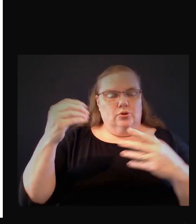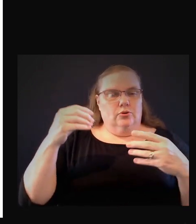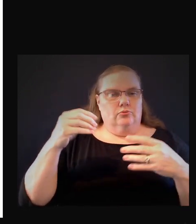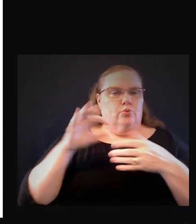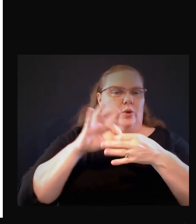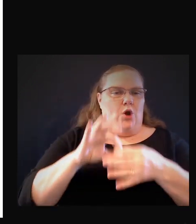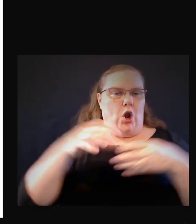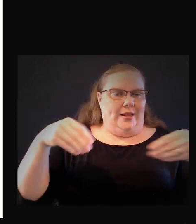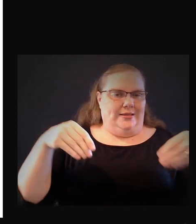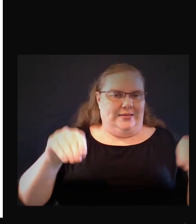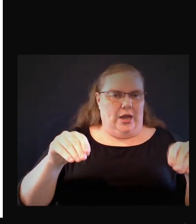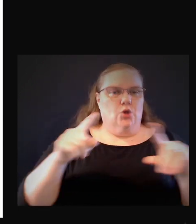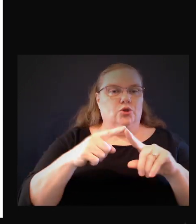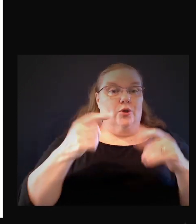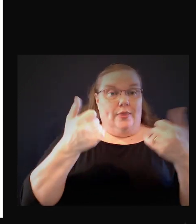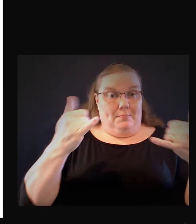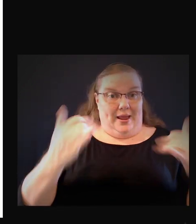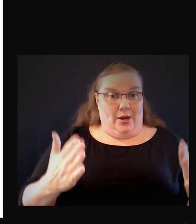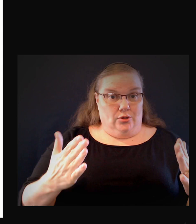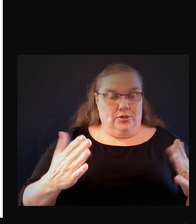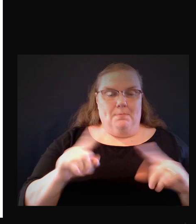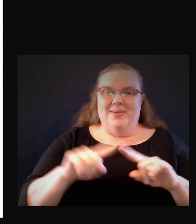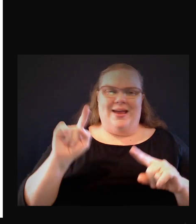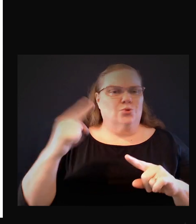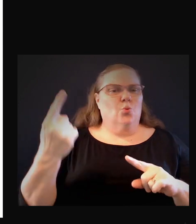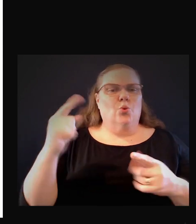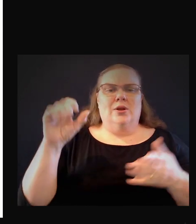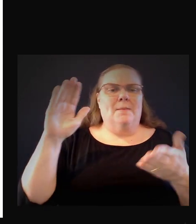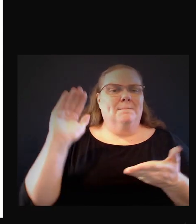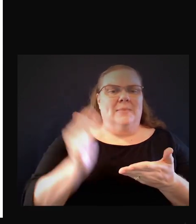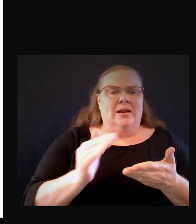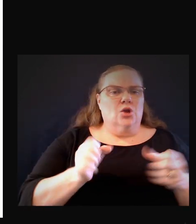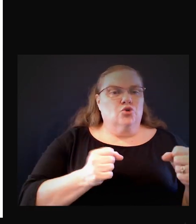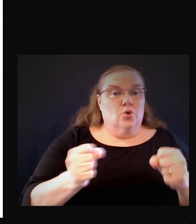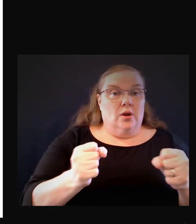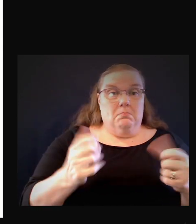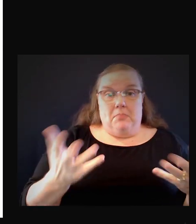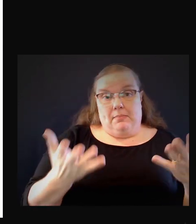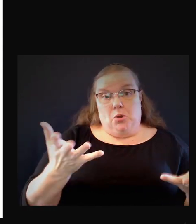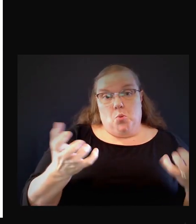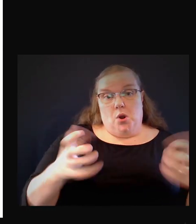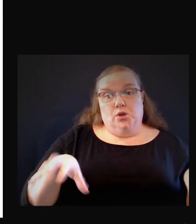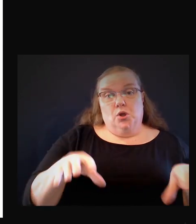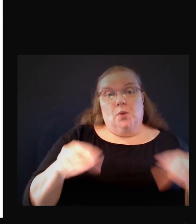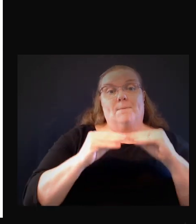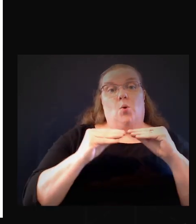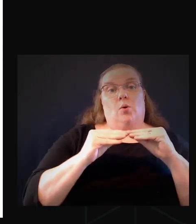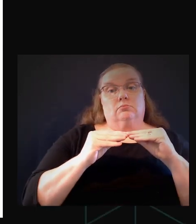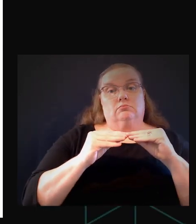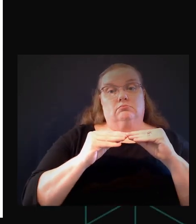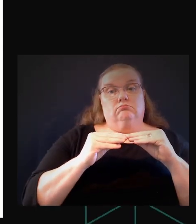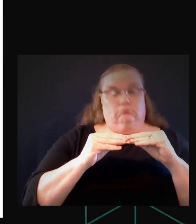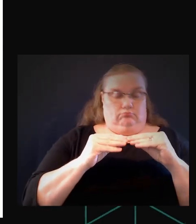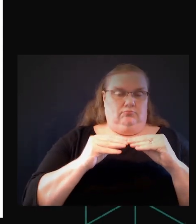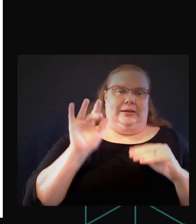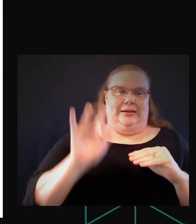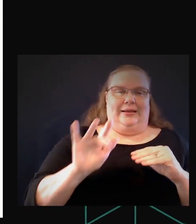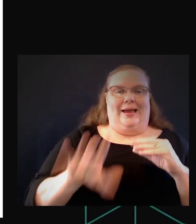But this is just one mitigation strategy. What if you want to do more? All you have to do is click on Add action and select another one.